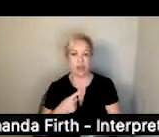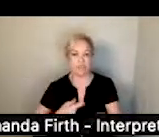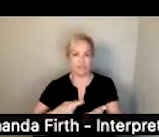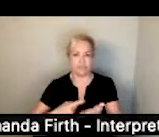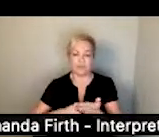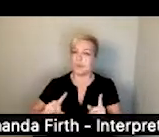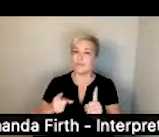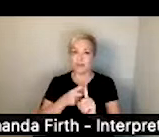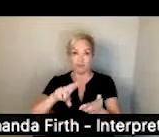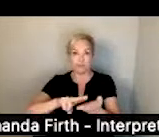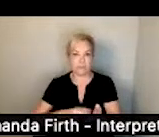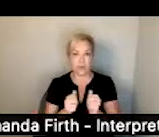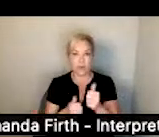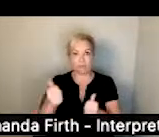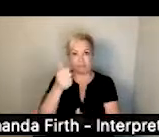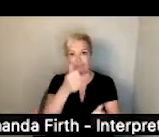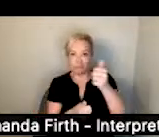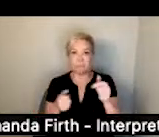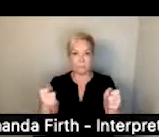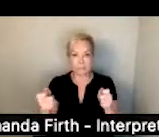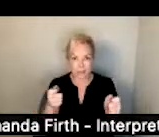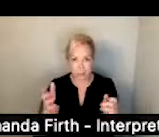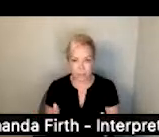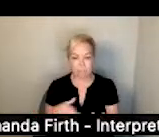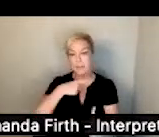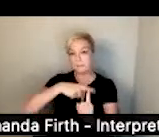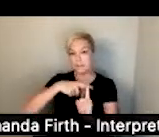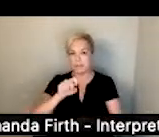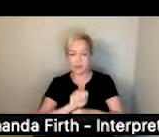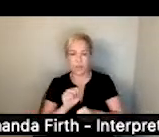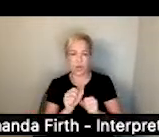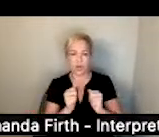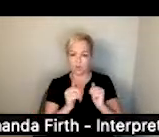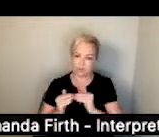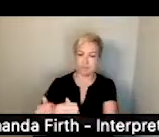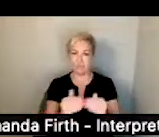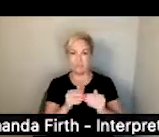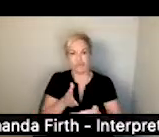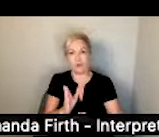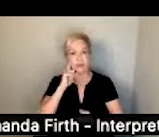another key stage in the fight for workers rights and collective power. As a former museum worker,